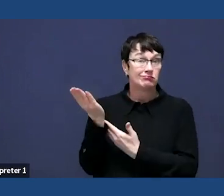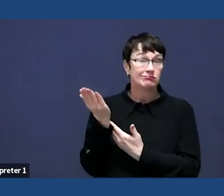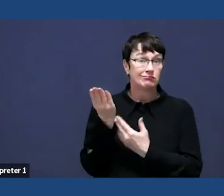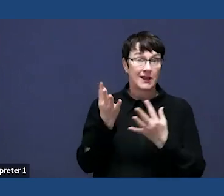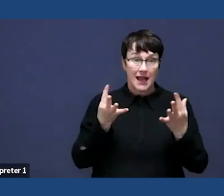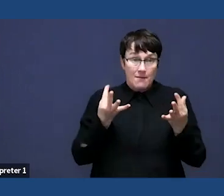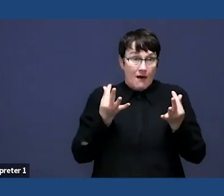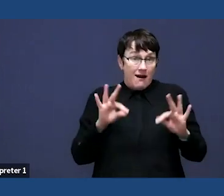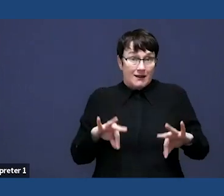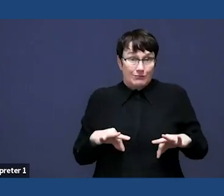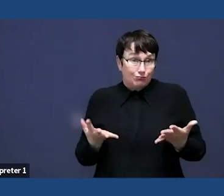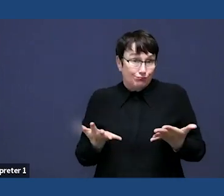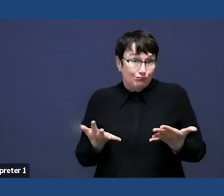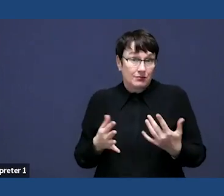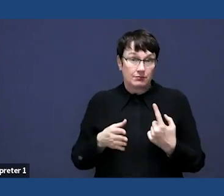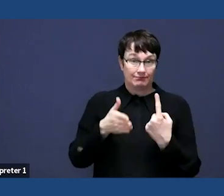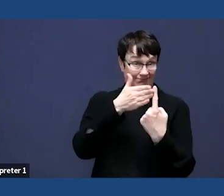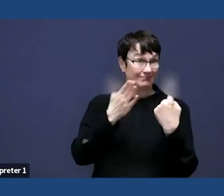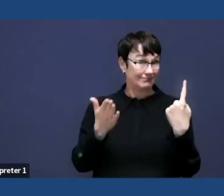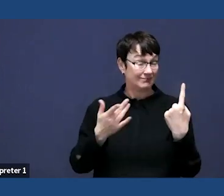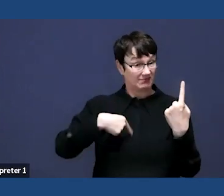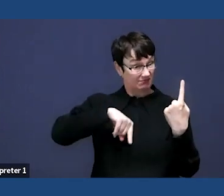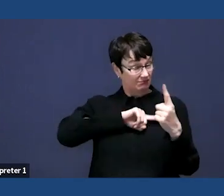The second one is good health and well-being.